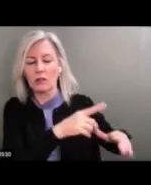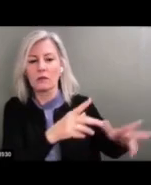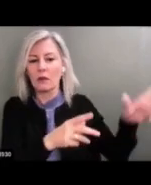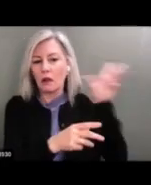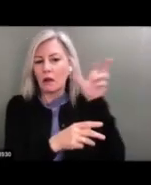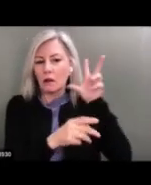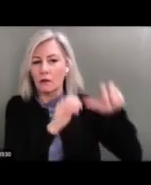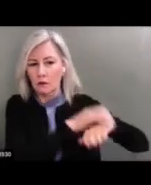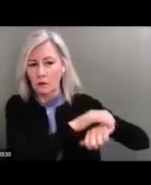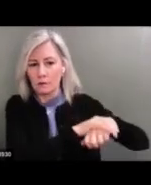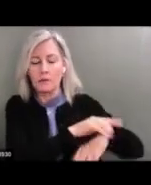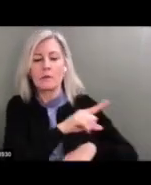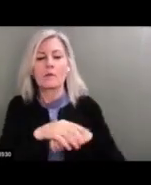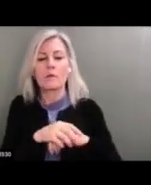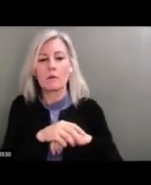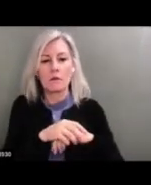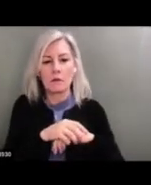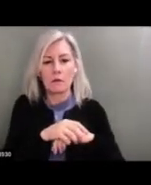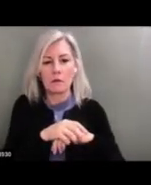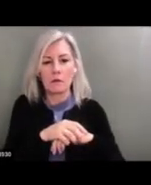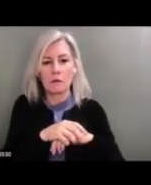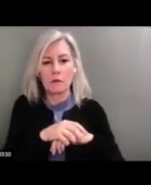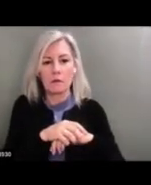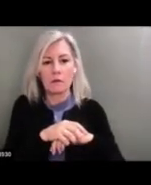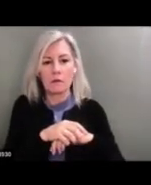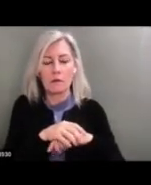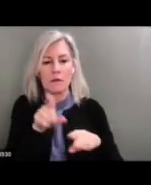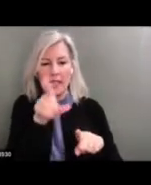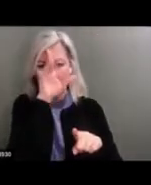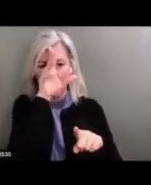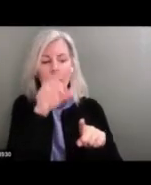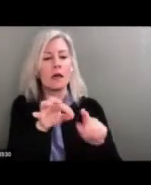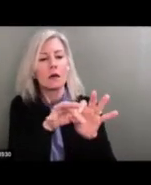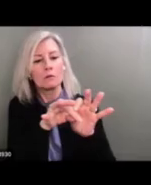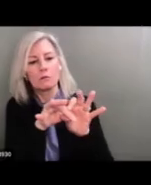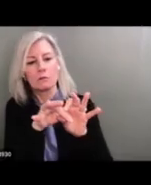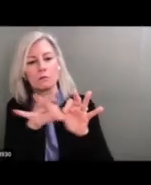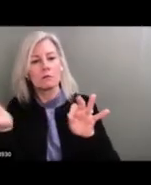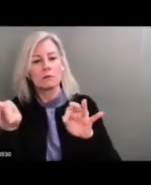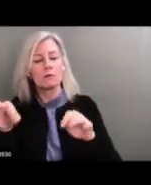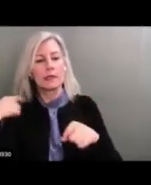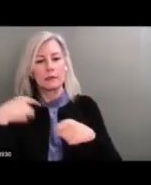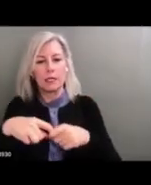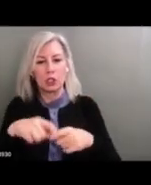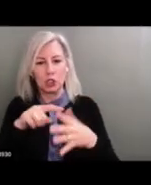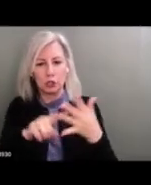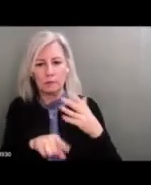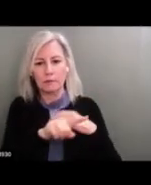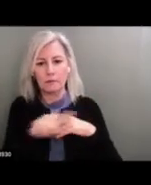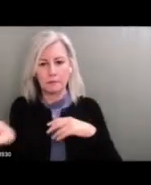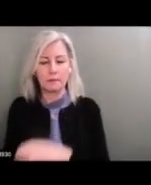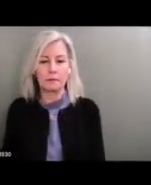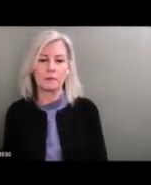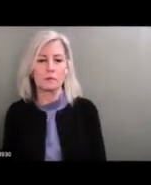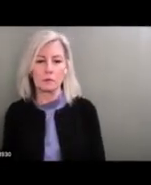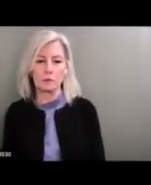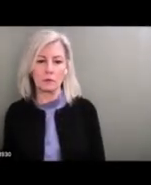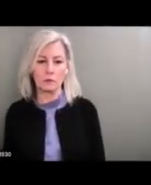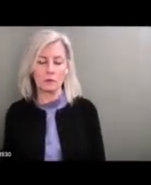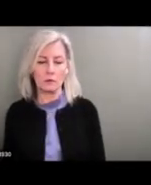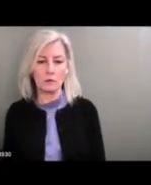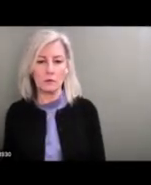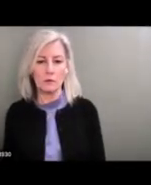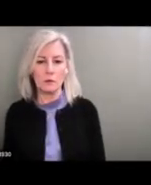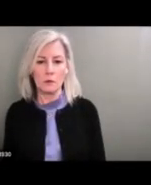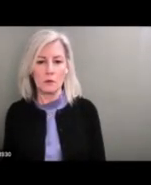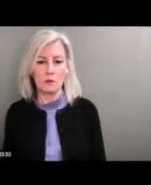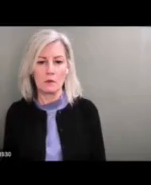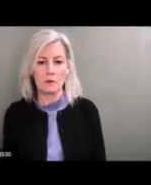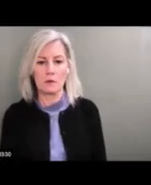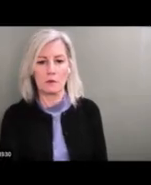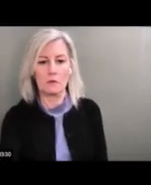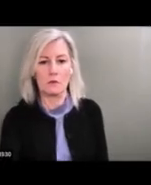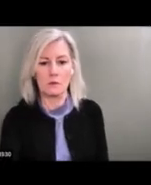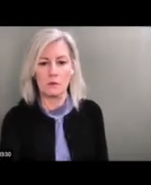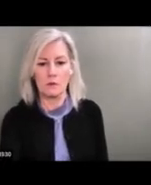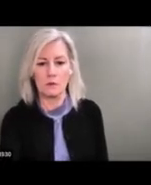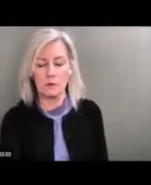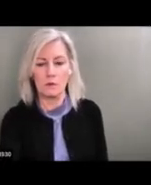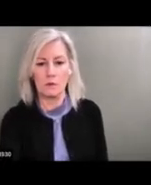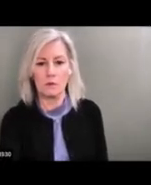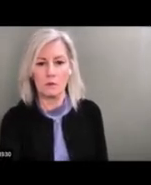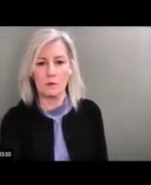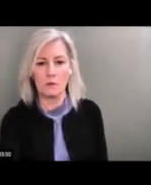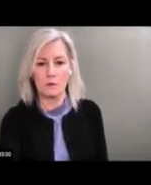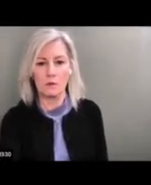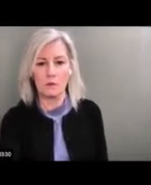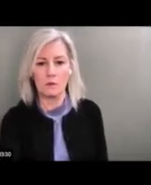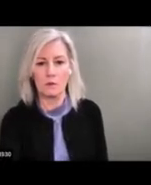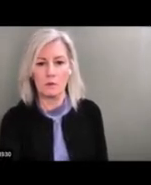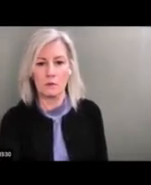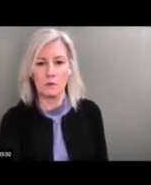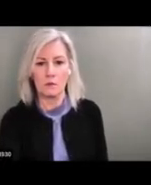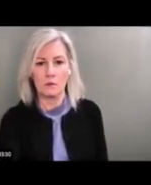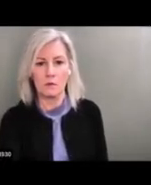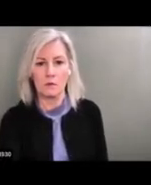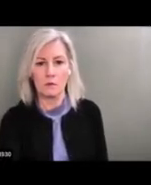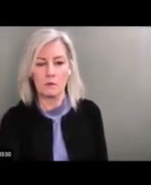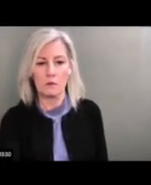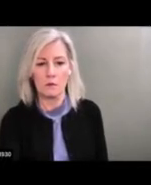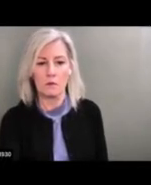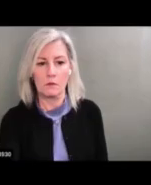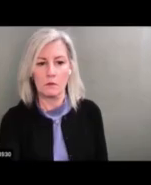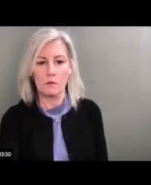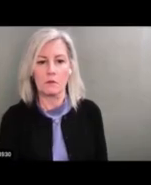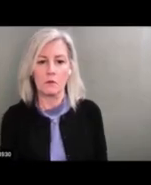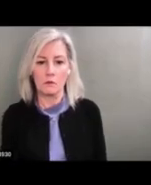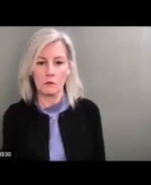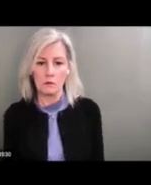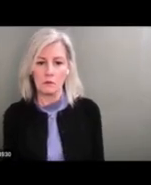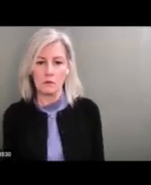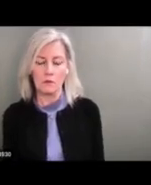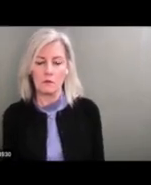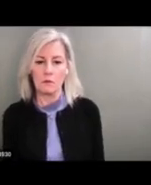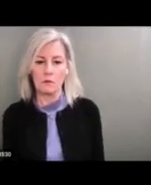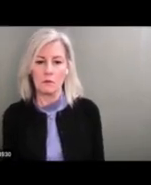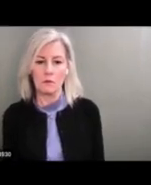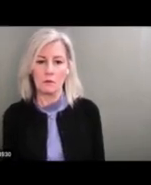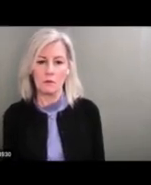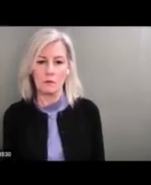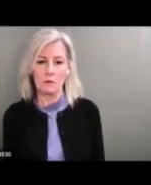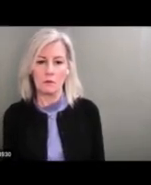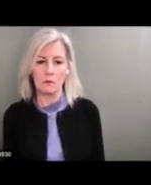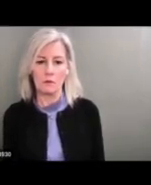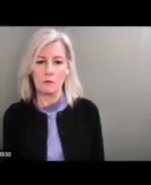Se puede acceder a la interpretatcion en espanol, en viv haciendo clic en el boton "interpretation" en l parte inferior de la pantalla de Zoom (icono de mundo) Una vex en el canal espanol, por favor silencie el audio original.